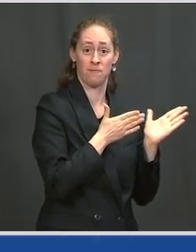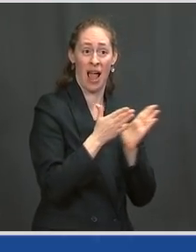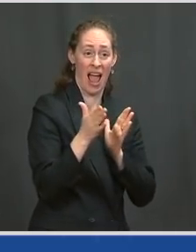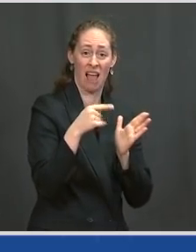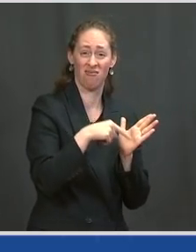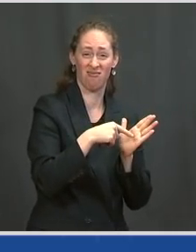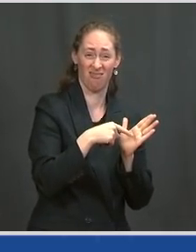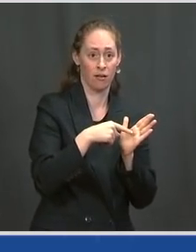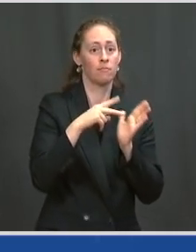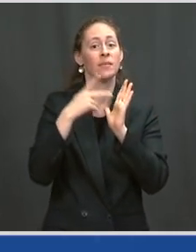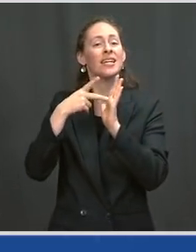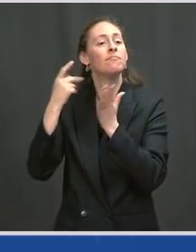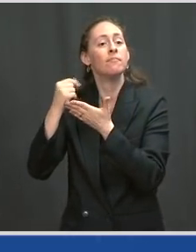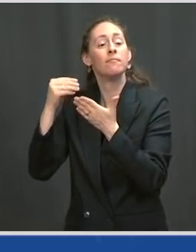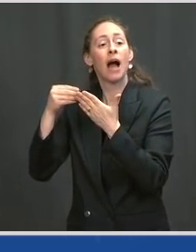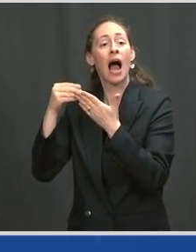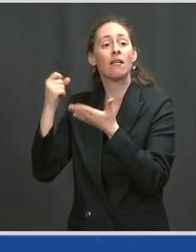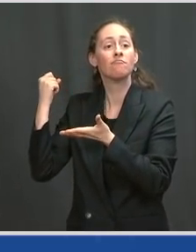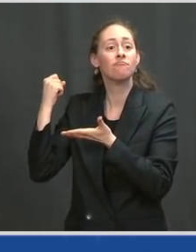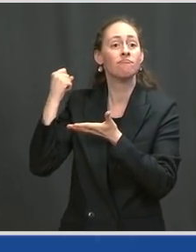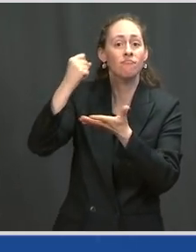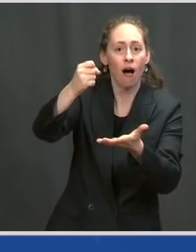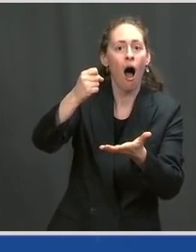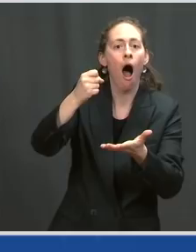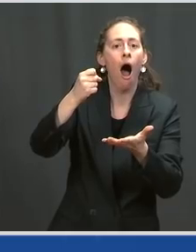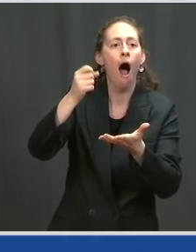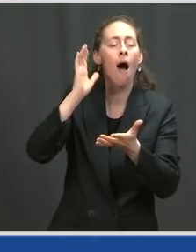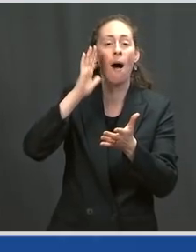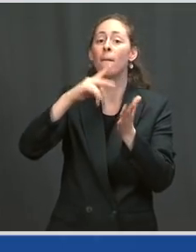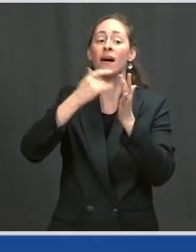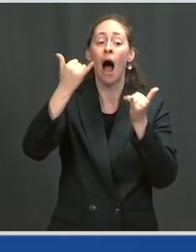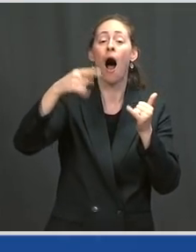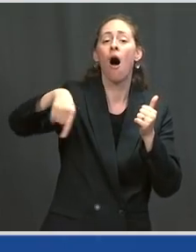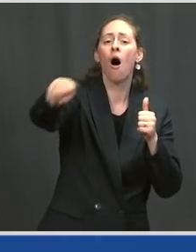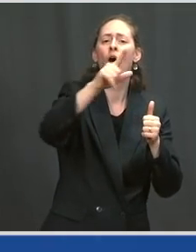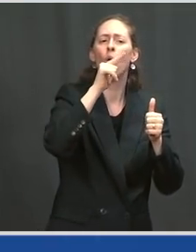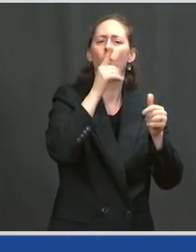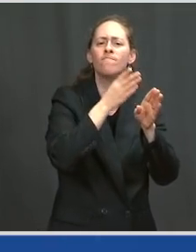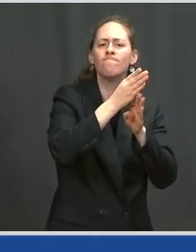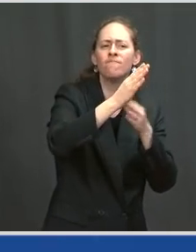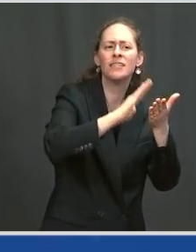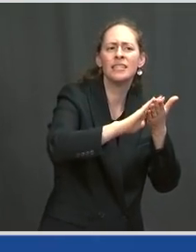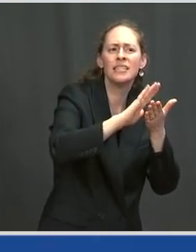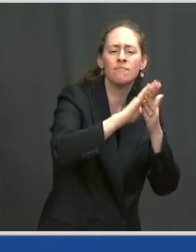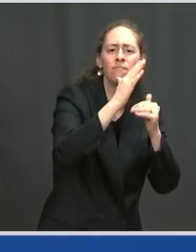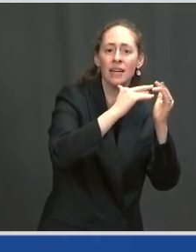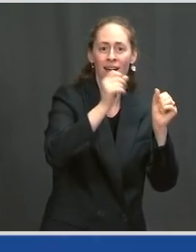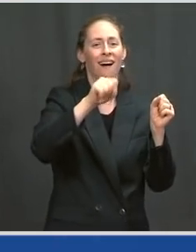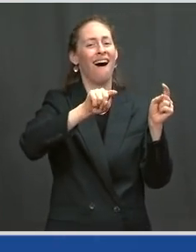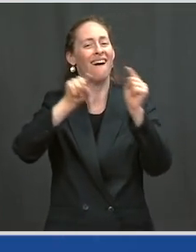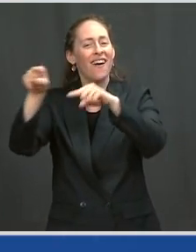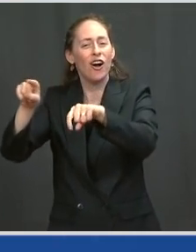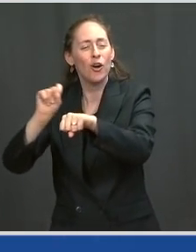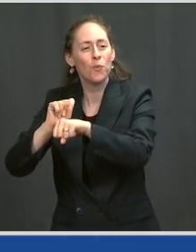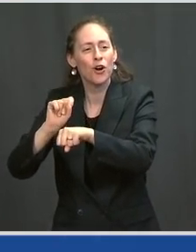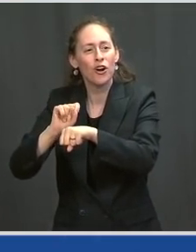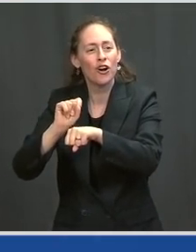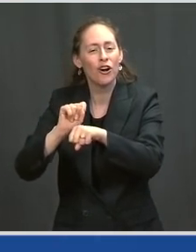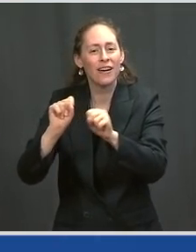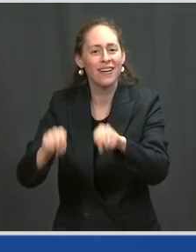Second -- this is a yearlong program. Second, we're delivering assistance to tens of thousands of restaurants and bars across the country.